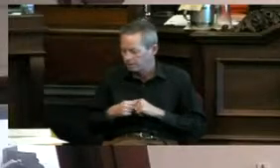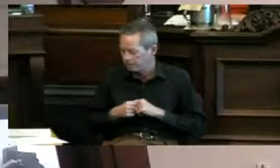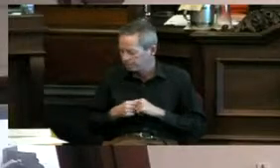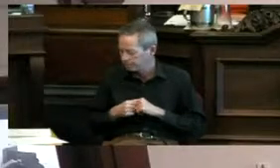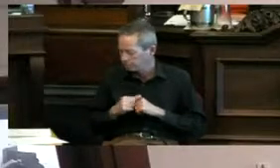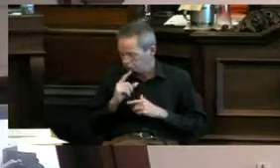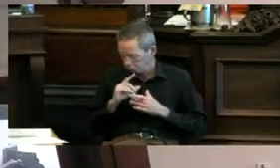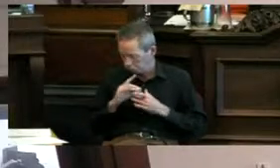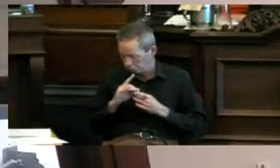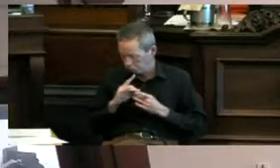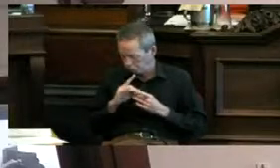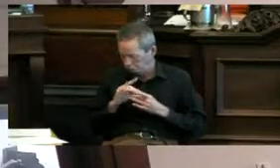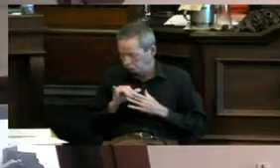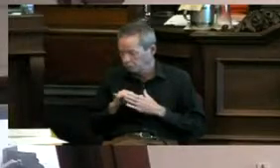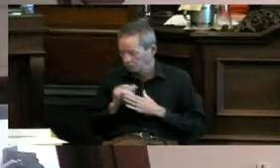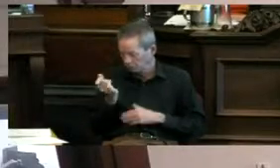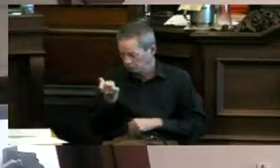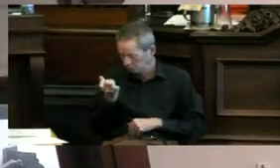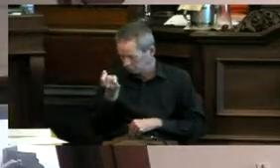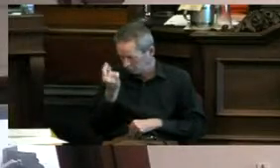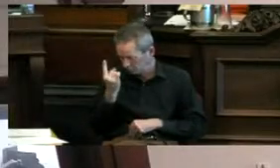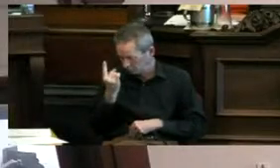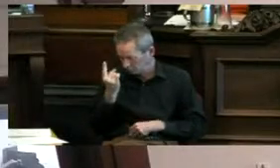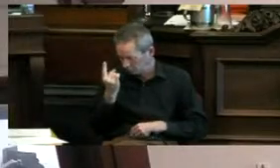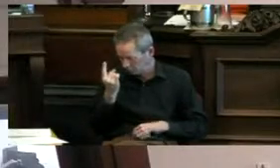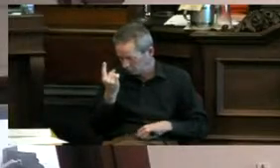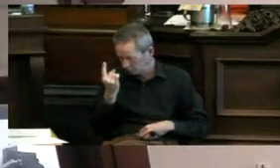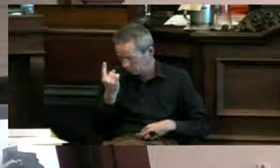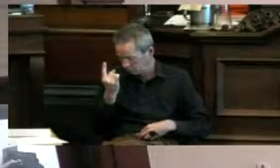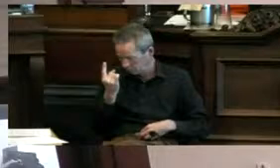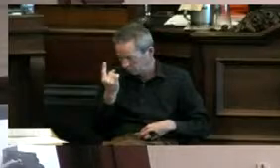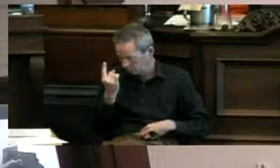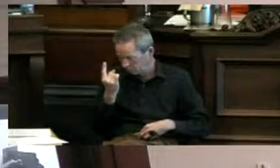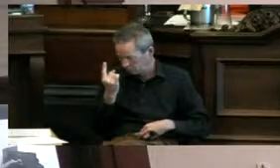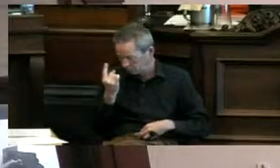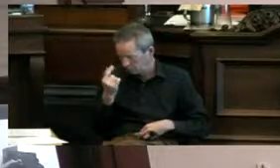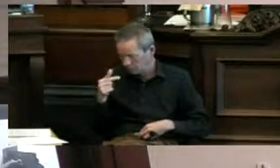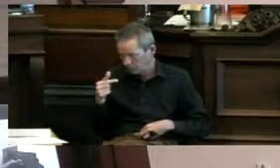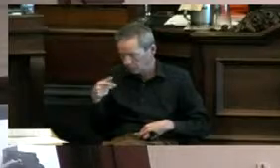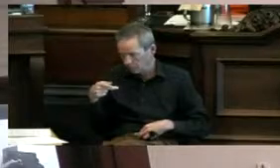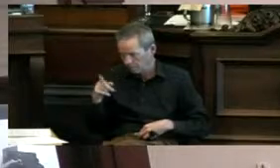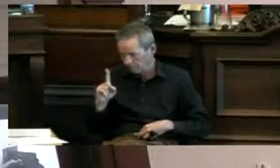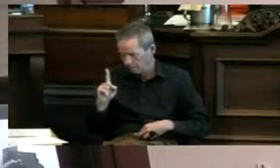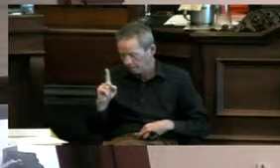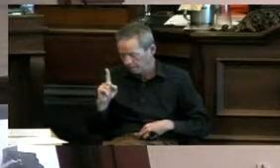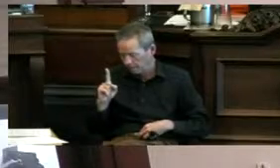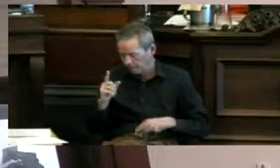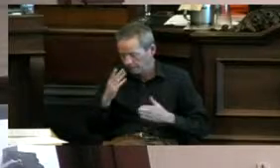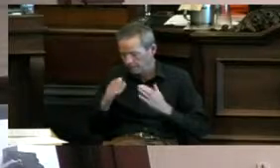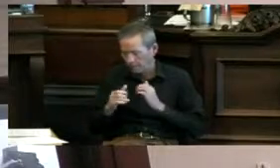and I'm maybe I've lost like another 20 pounds. I say all of